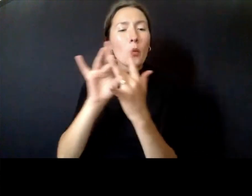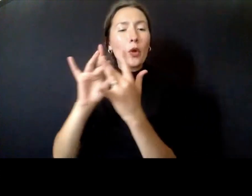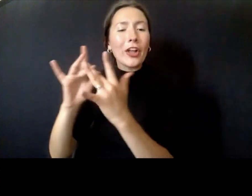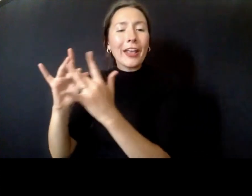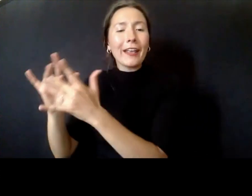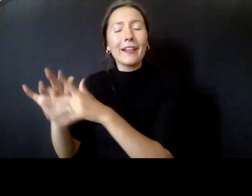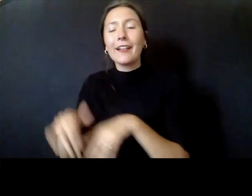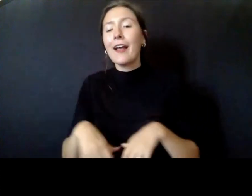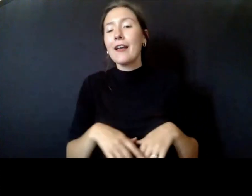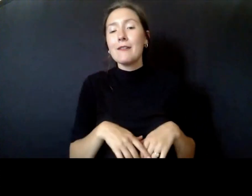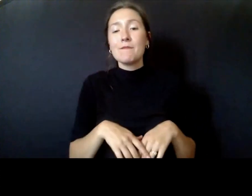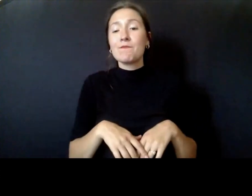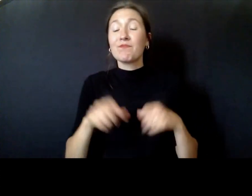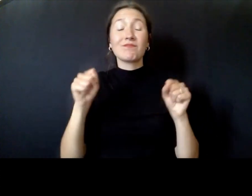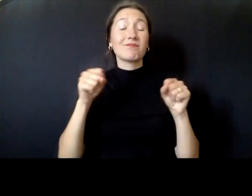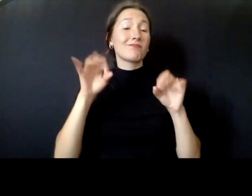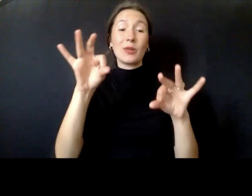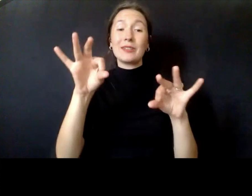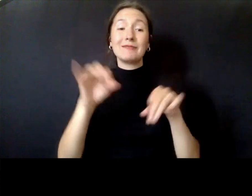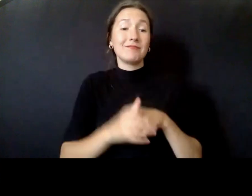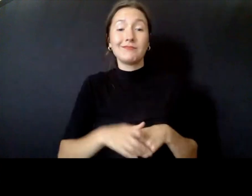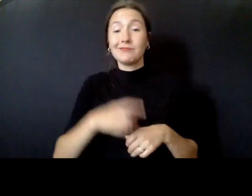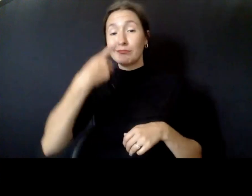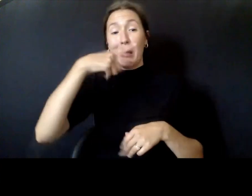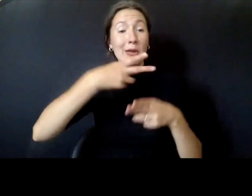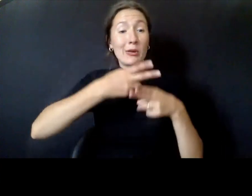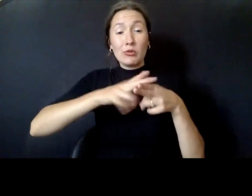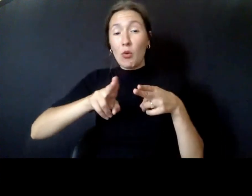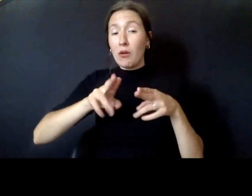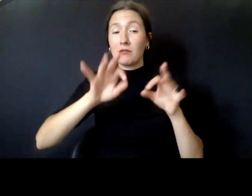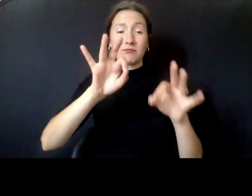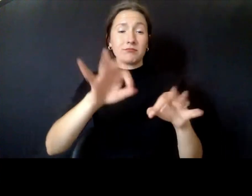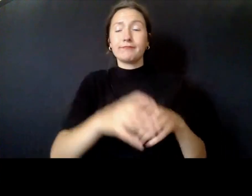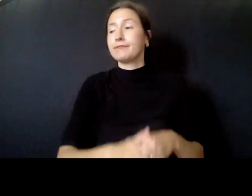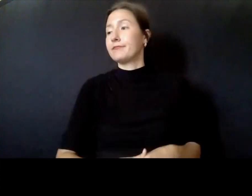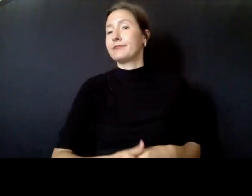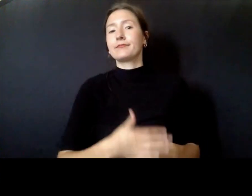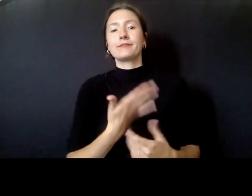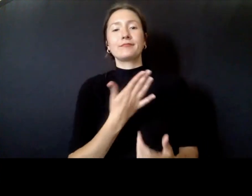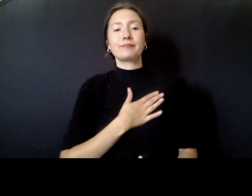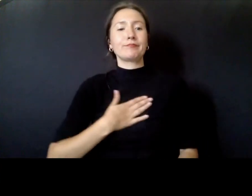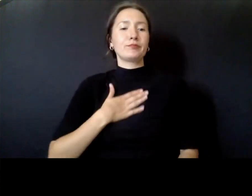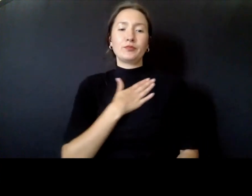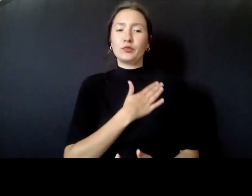doing this gwen i love this hands-on stuff i know like even with the mouse pointer i'm um i